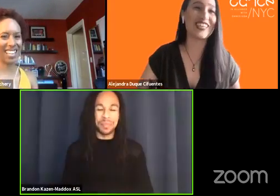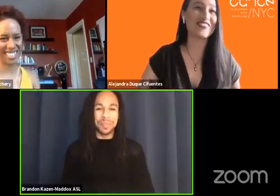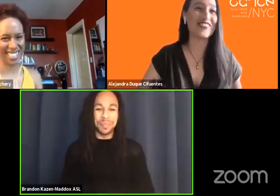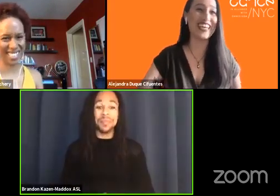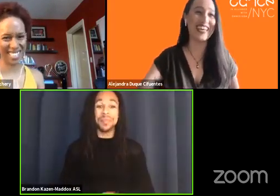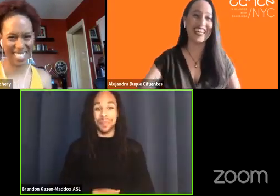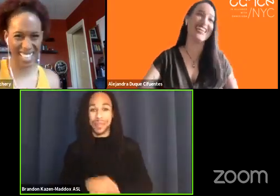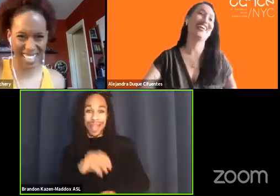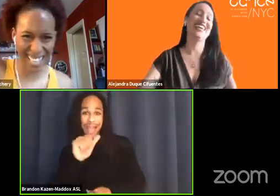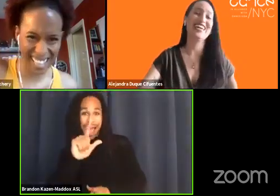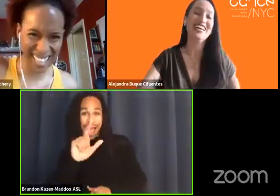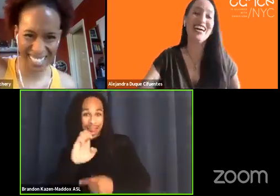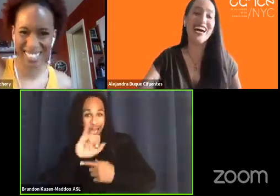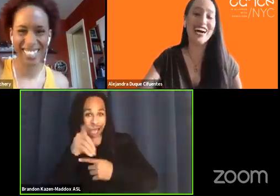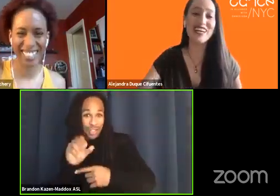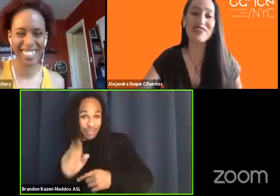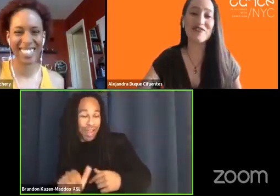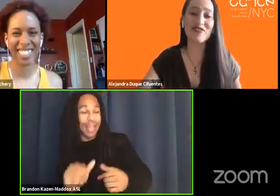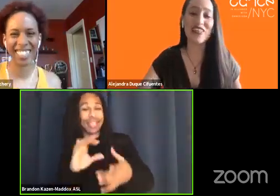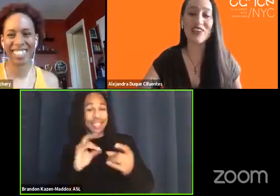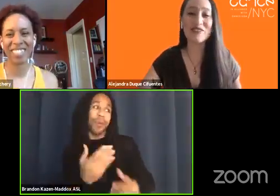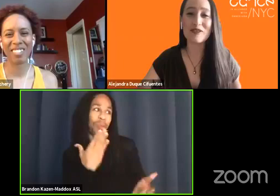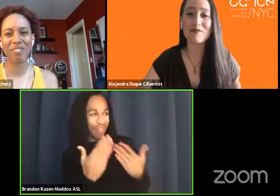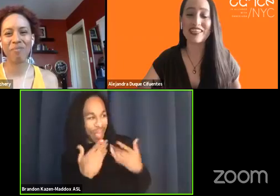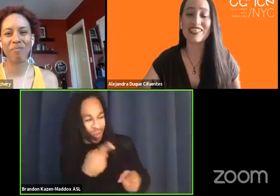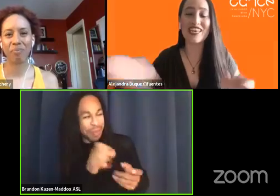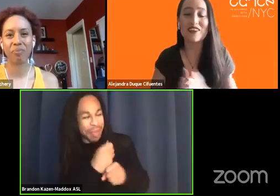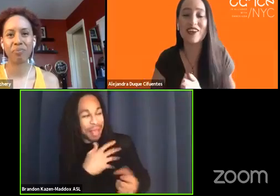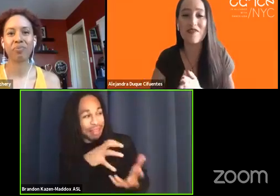offer considerations and envision our way forward as a field.